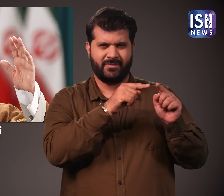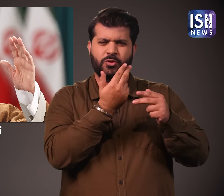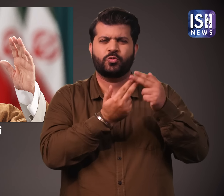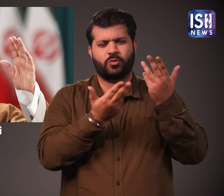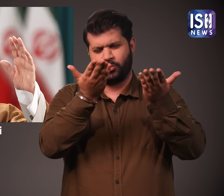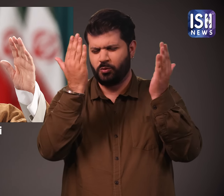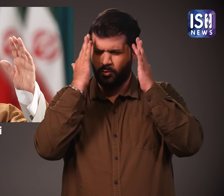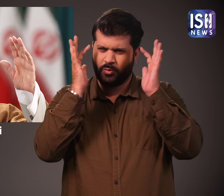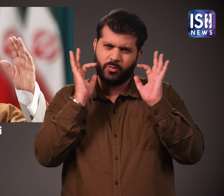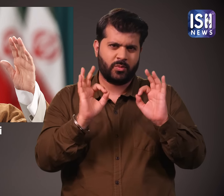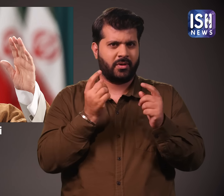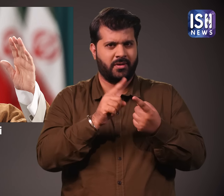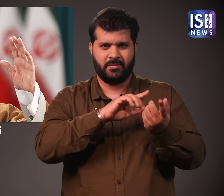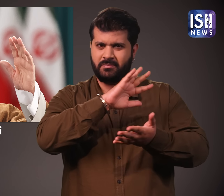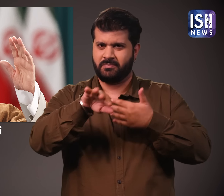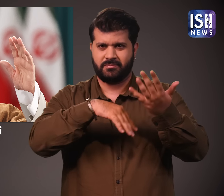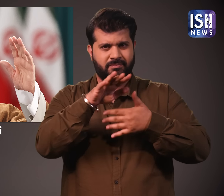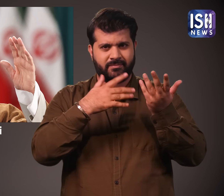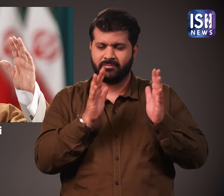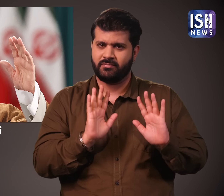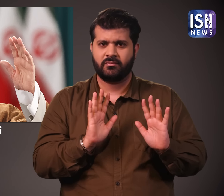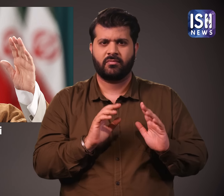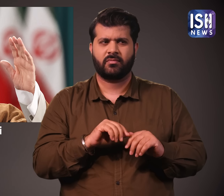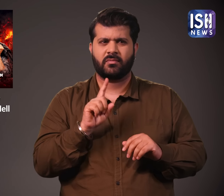This news has created chaos and tension.